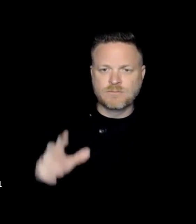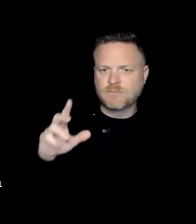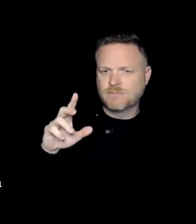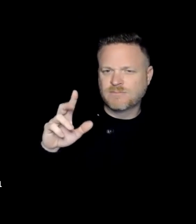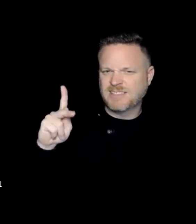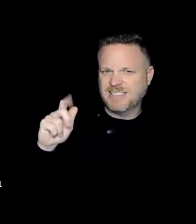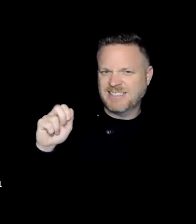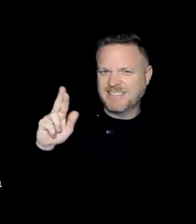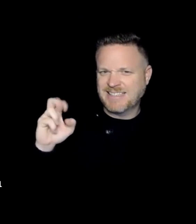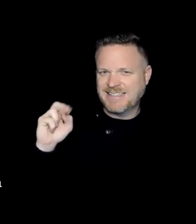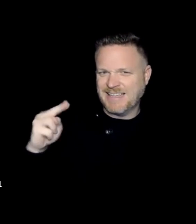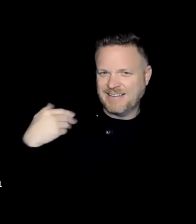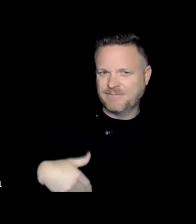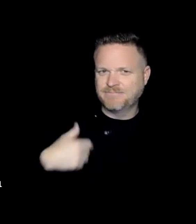I am wondering if I could add a little bit to